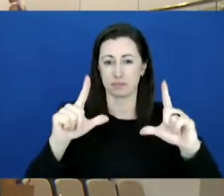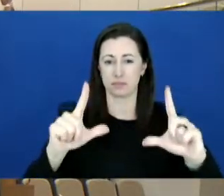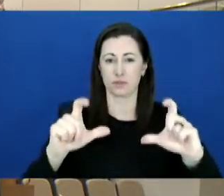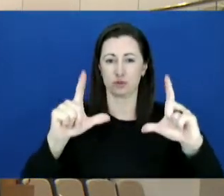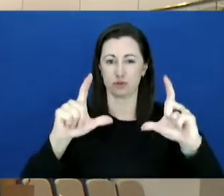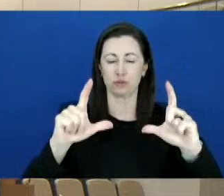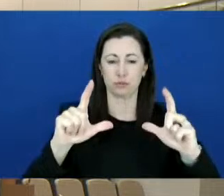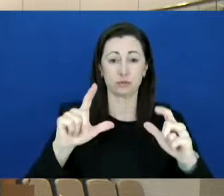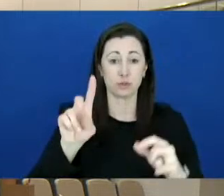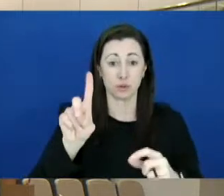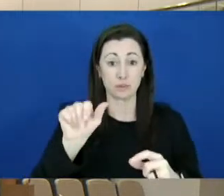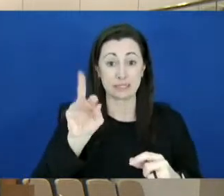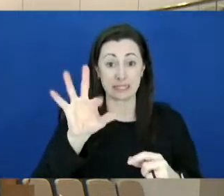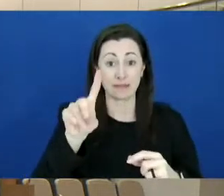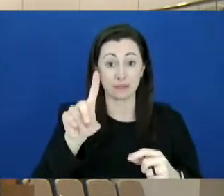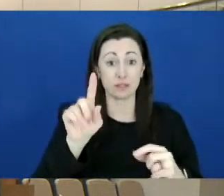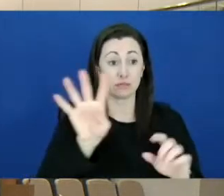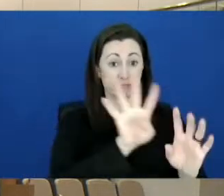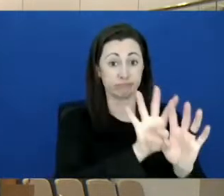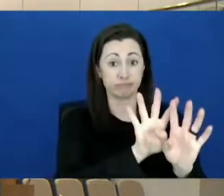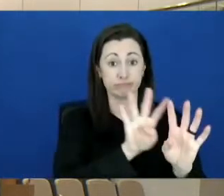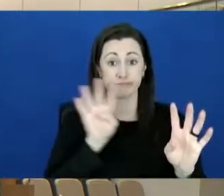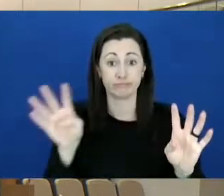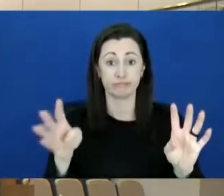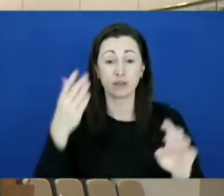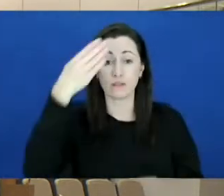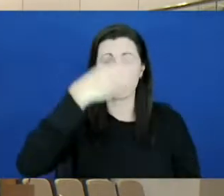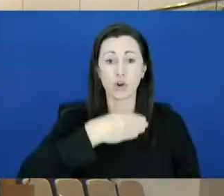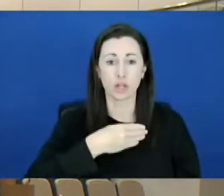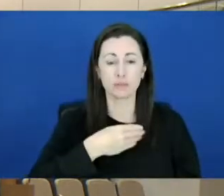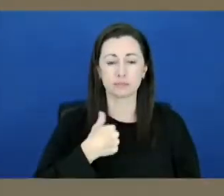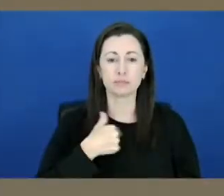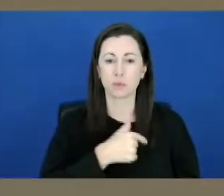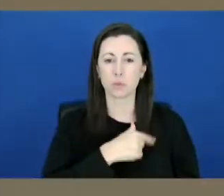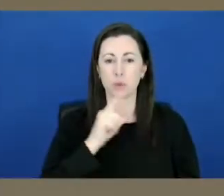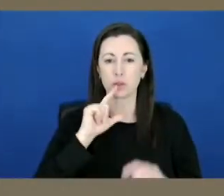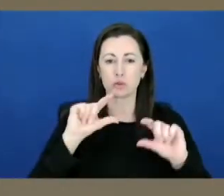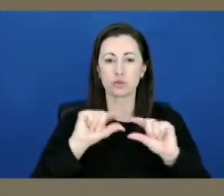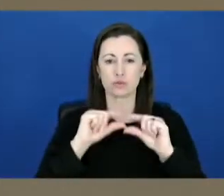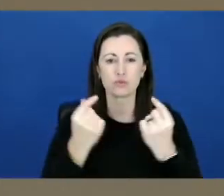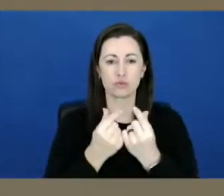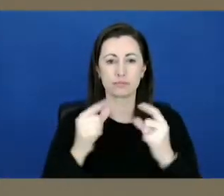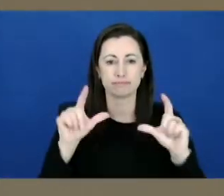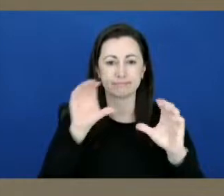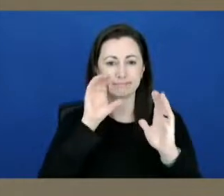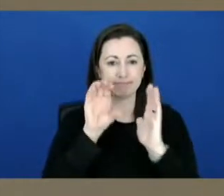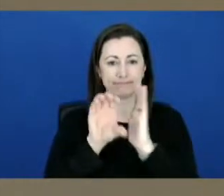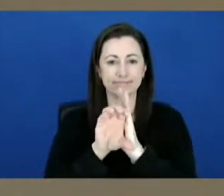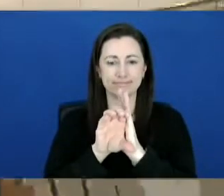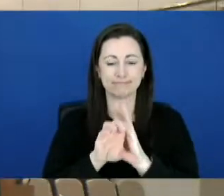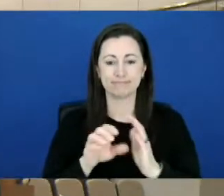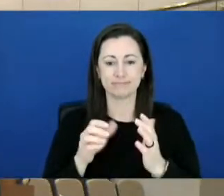WHAT WE'LL DO, WE'RE GOING TO TAKE A PICTURE. DAVID, BRING EVERYBODY DOWN AND